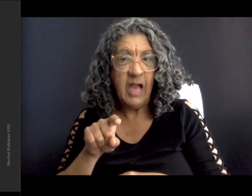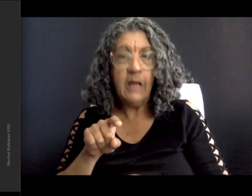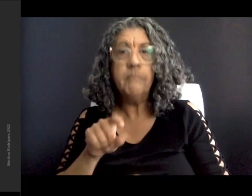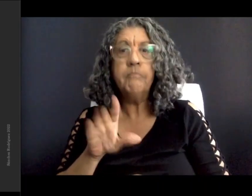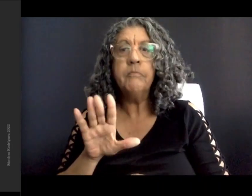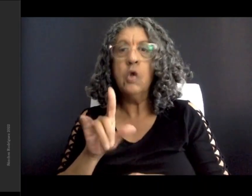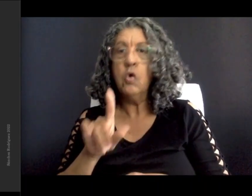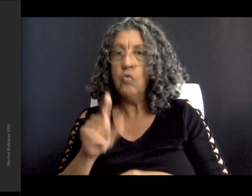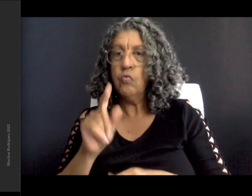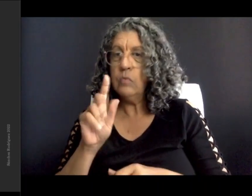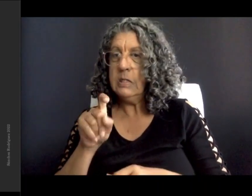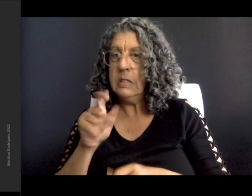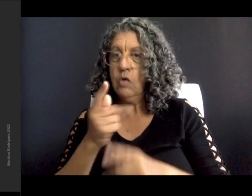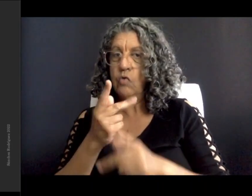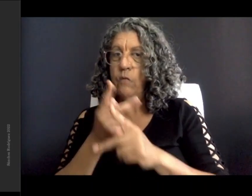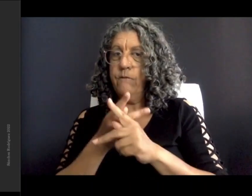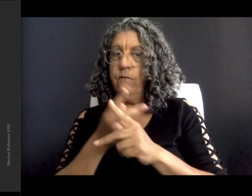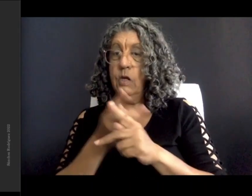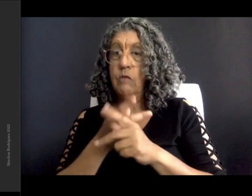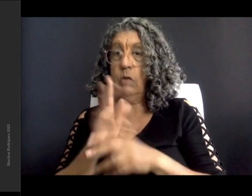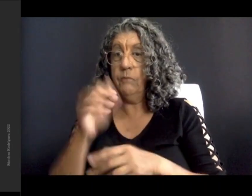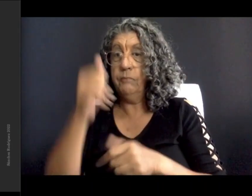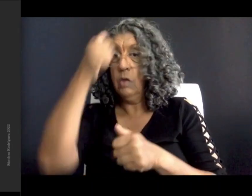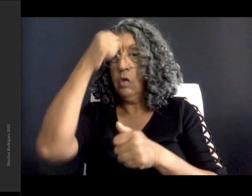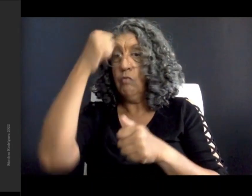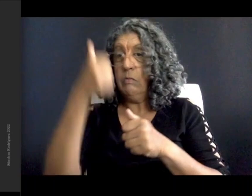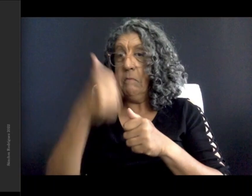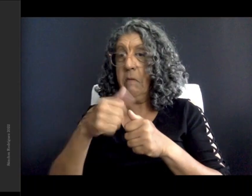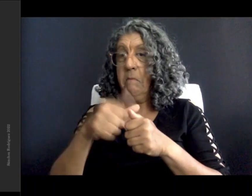You have to think, well can I work that? You're going to have to figure that out